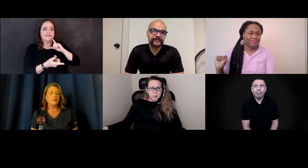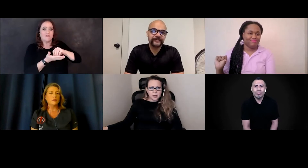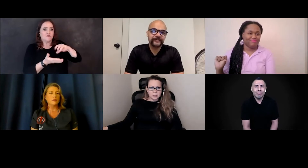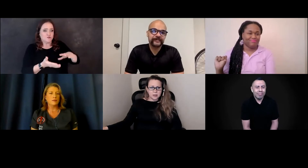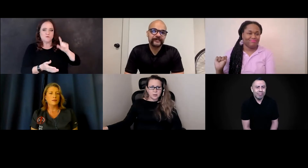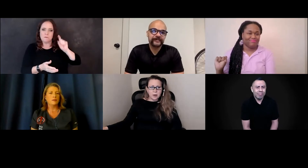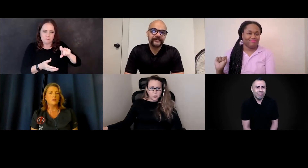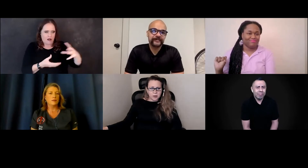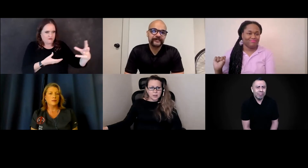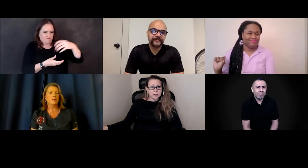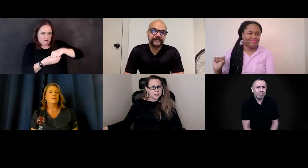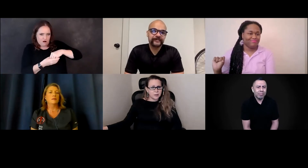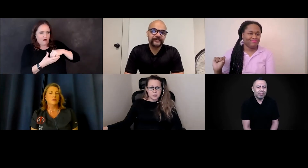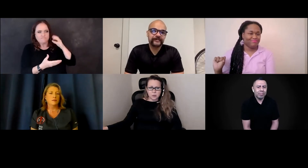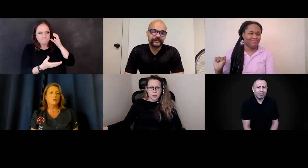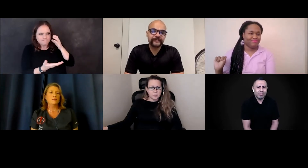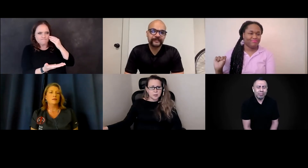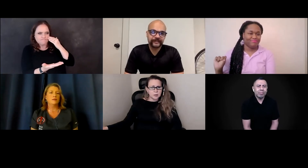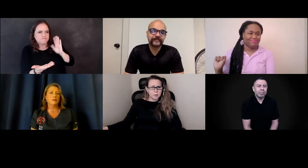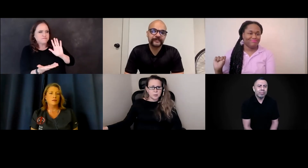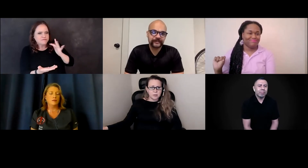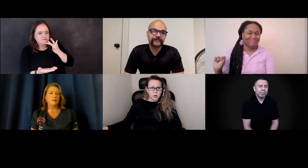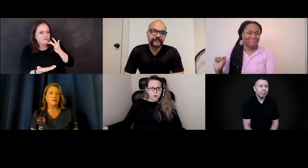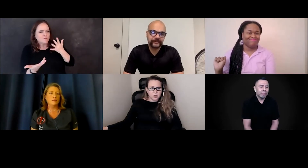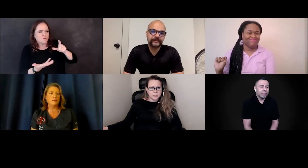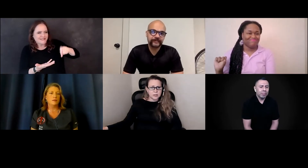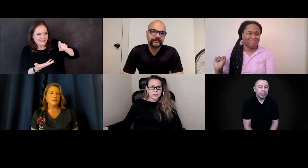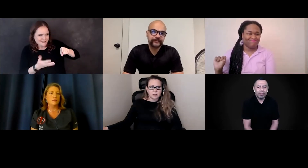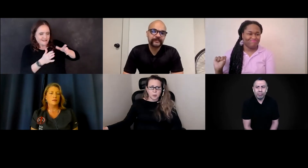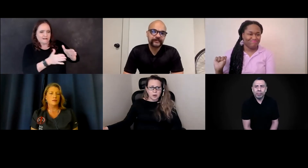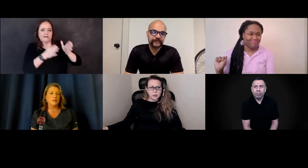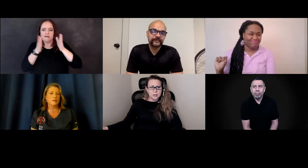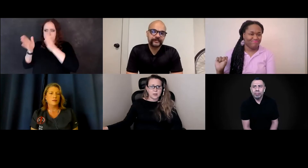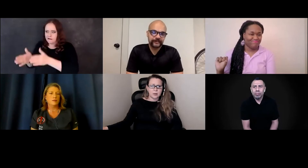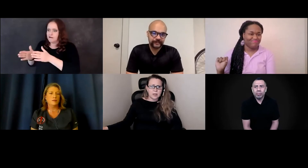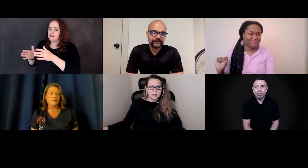everyone. Yes, the deaf student, absolutely must be involved. Get a sense of their preference and their needs.